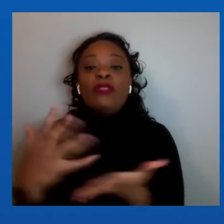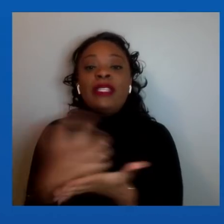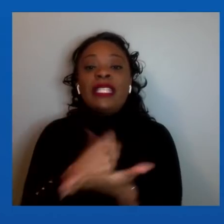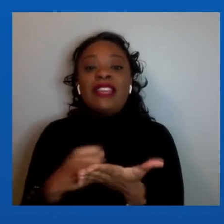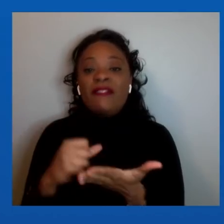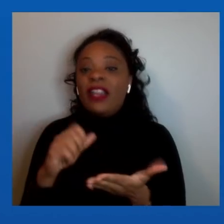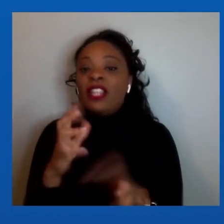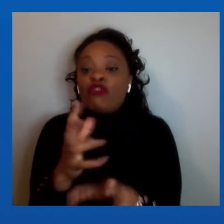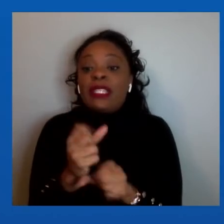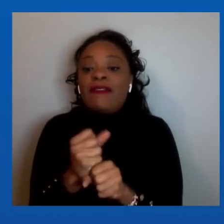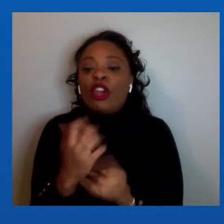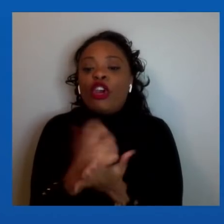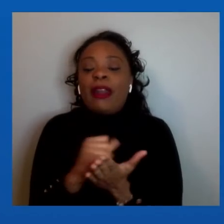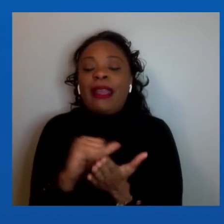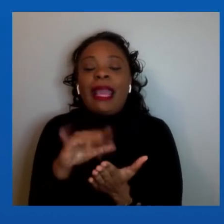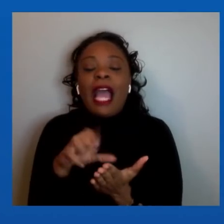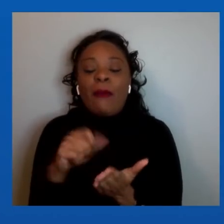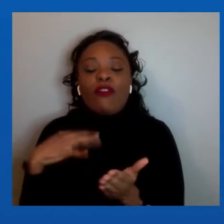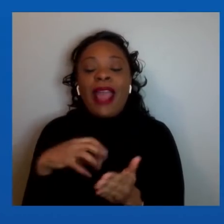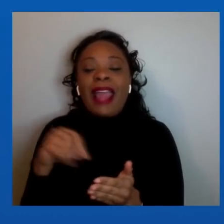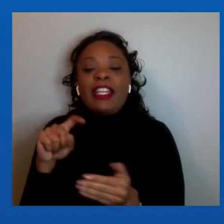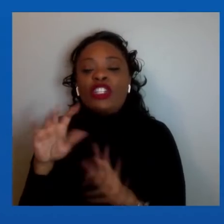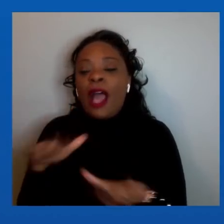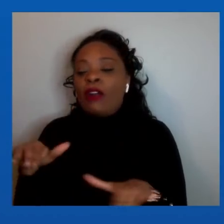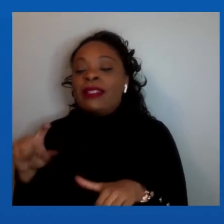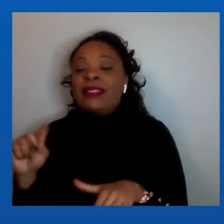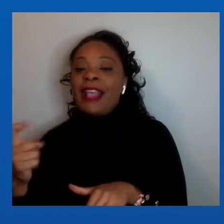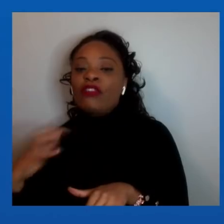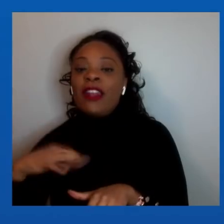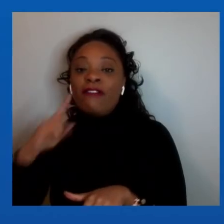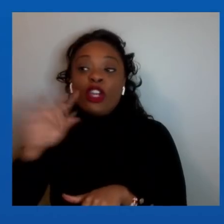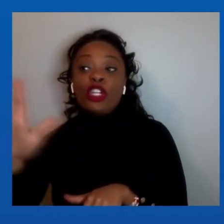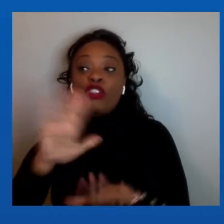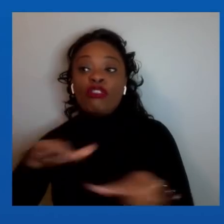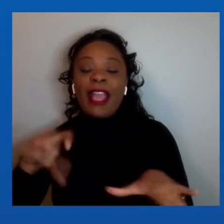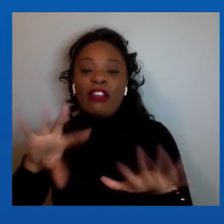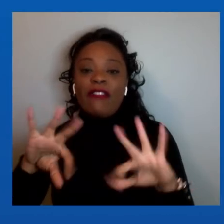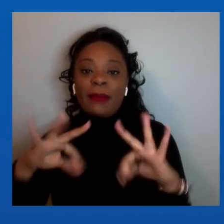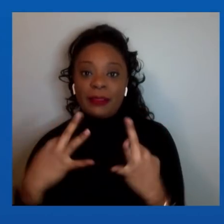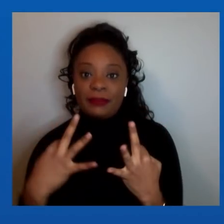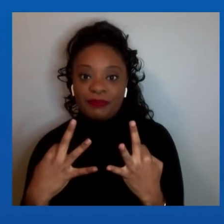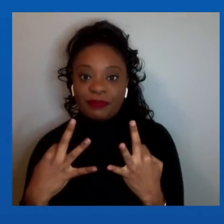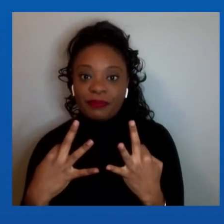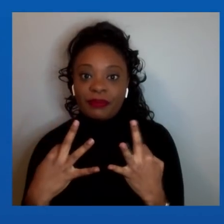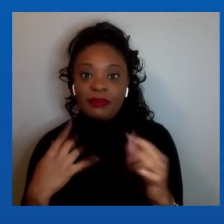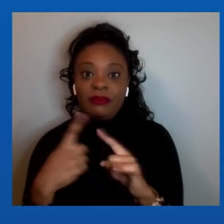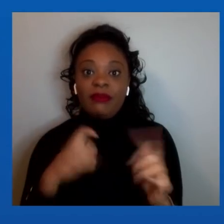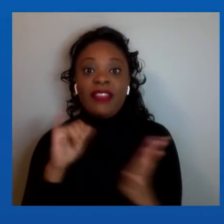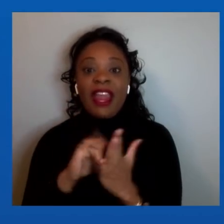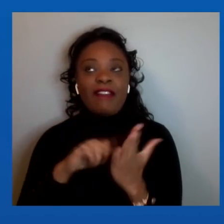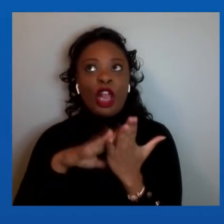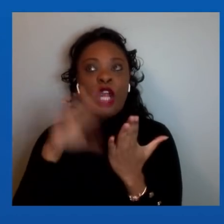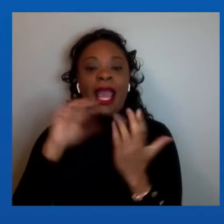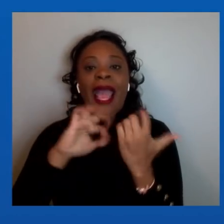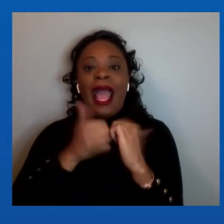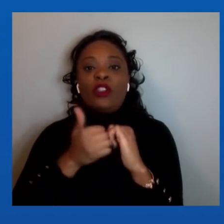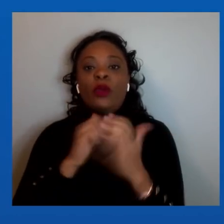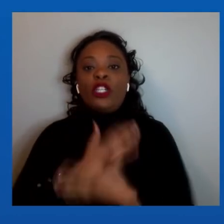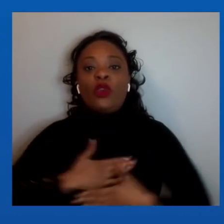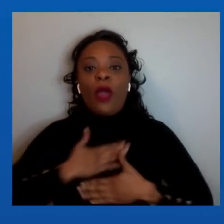and the child tax credit as well for your children and your family. From this, I have learned how to enjoy my life with my children,